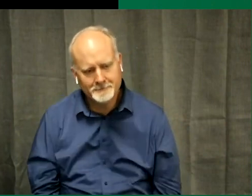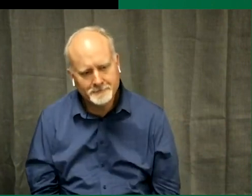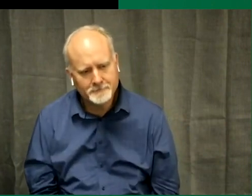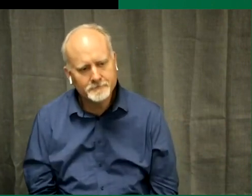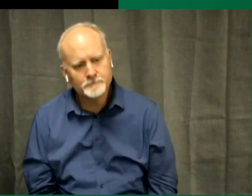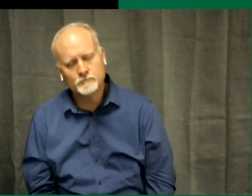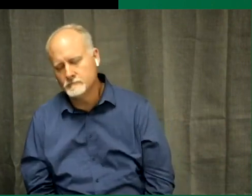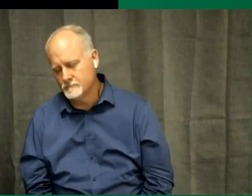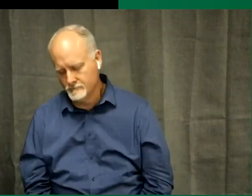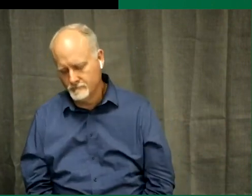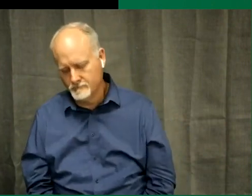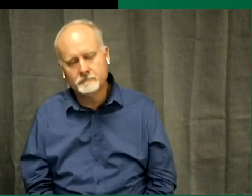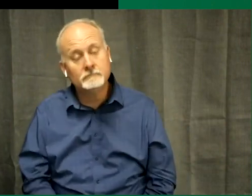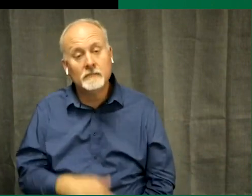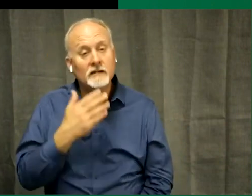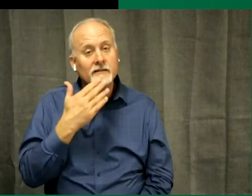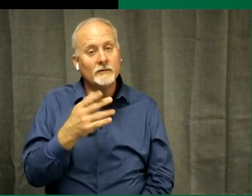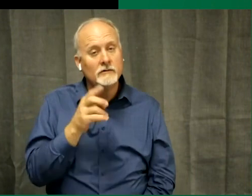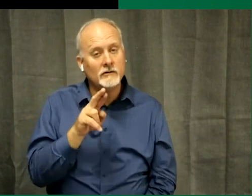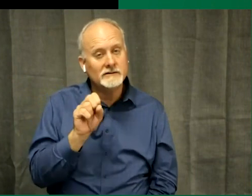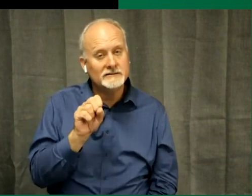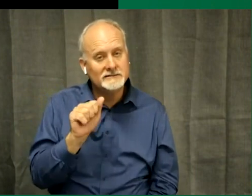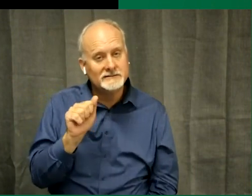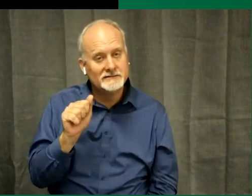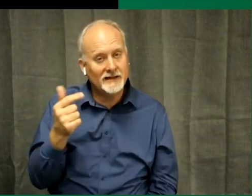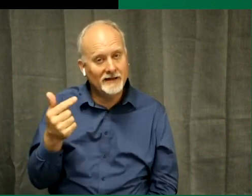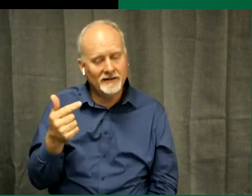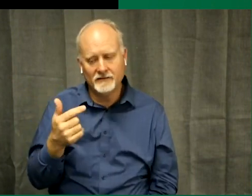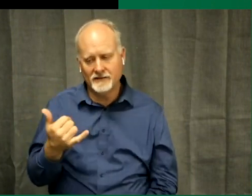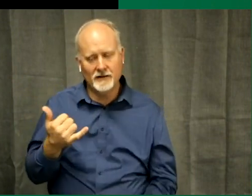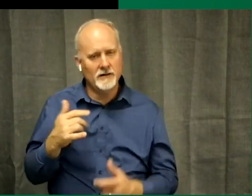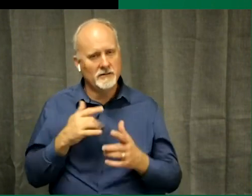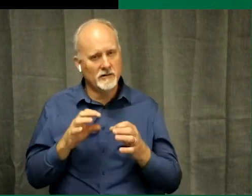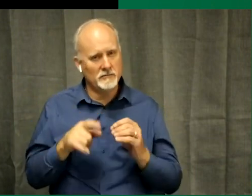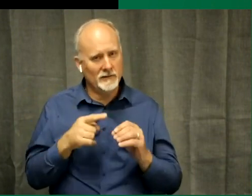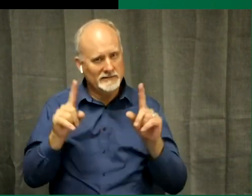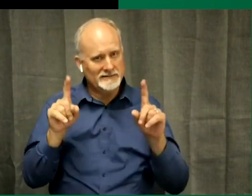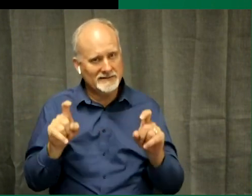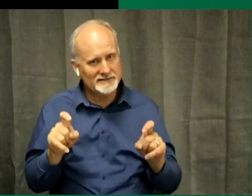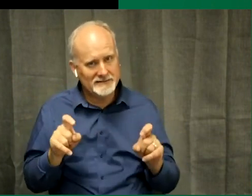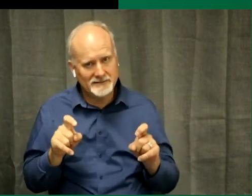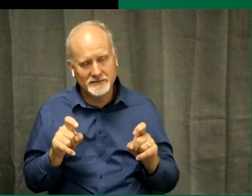thank you dr sag and welcome blazers i'm going to talk about testing briefly i thought it would be